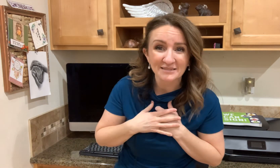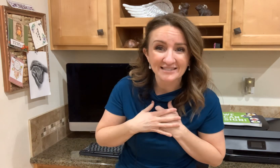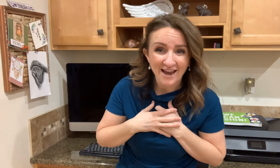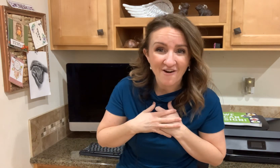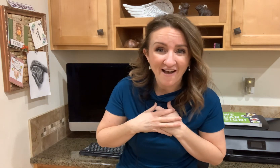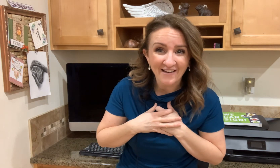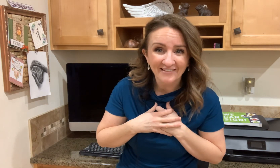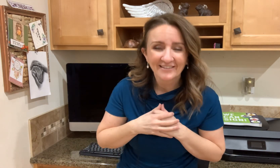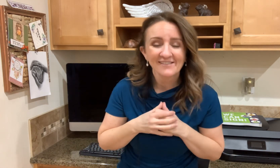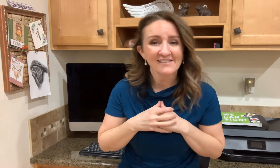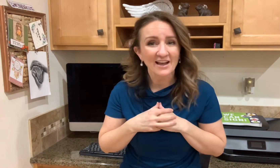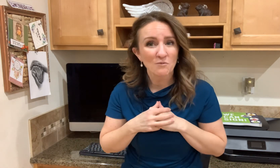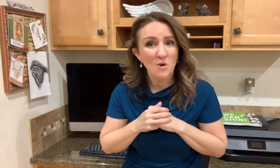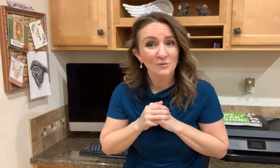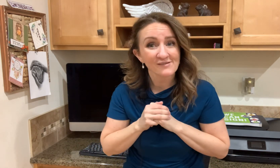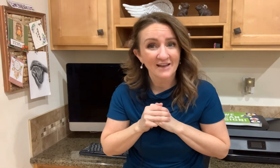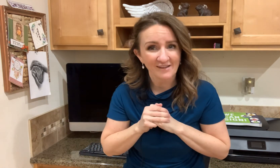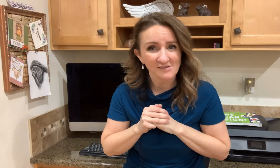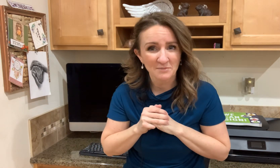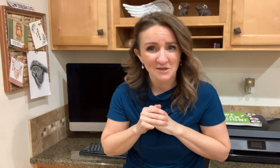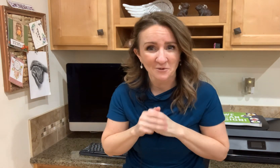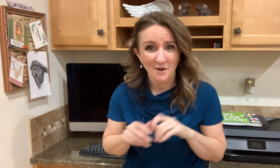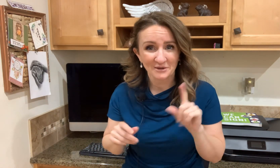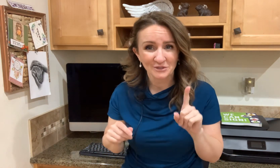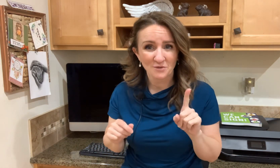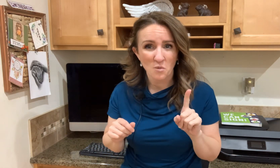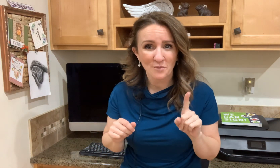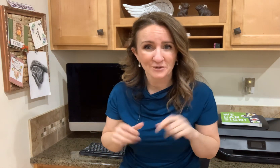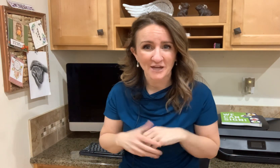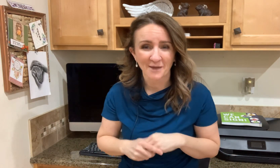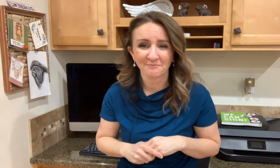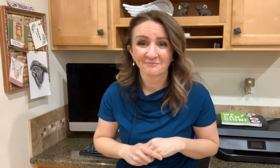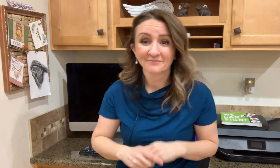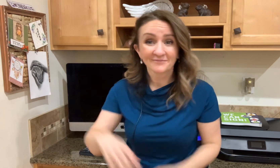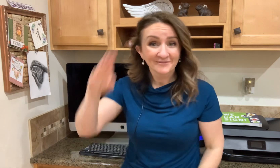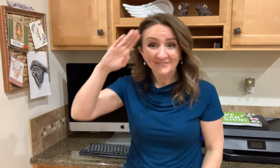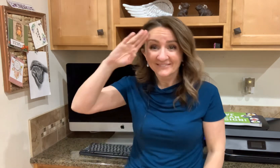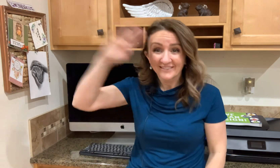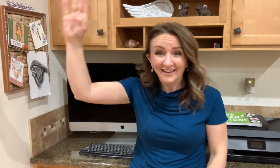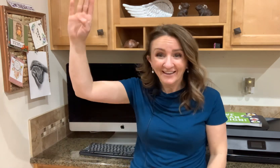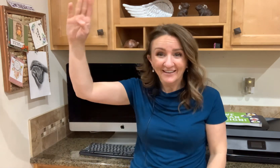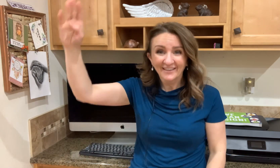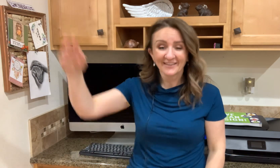the second one was "nice to meet you". I'm going to do them one more time...